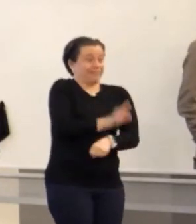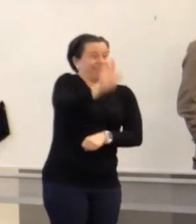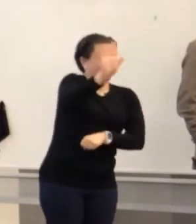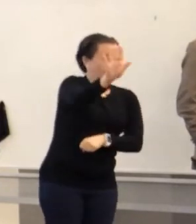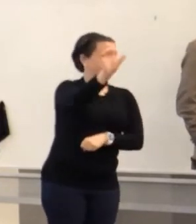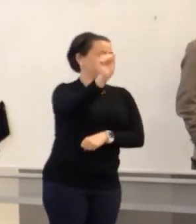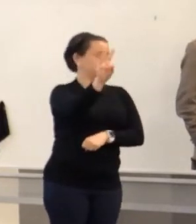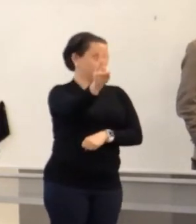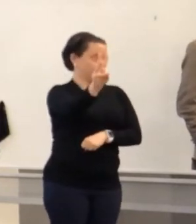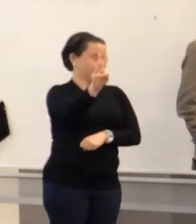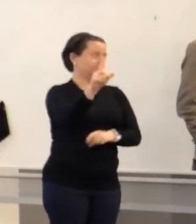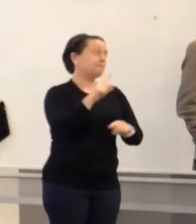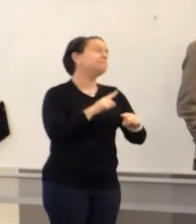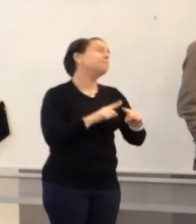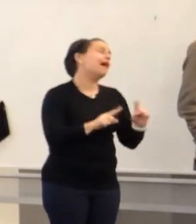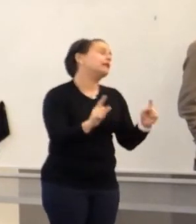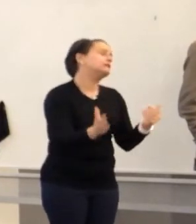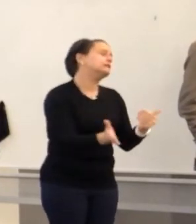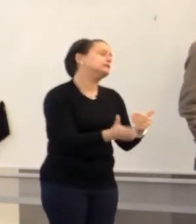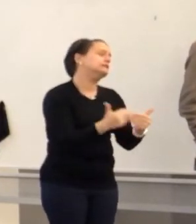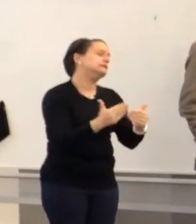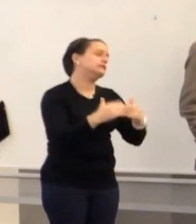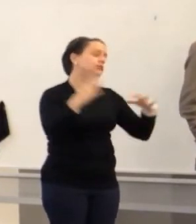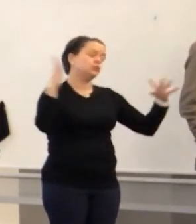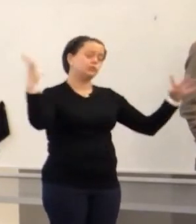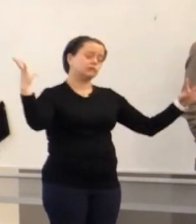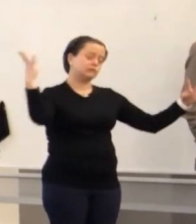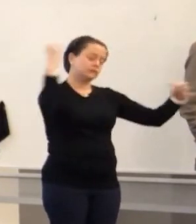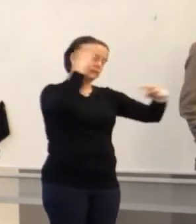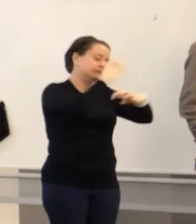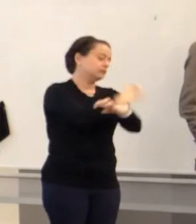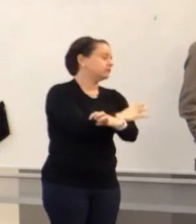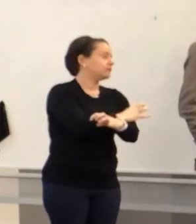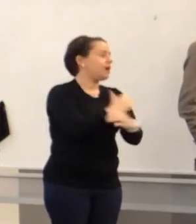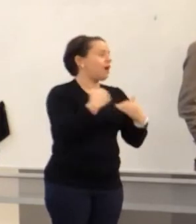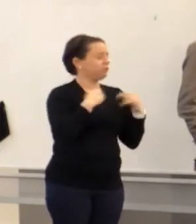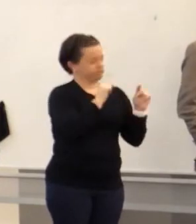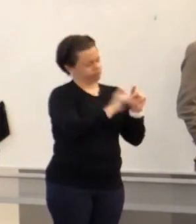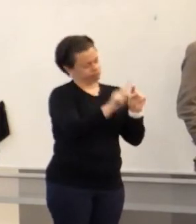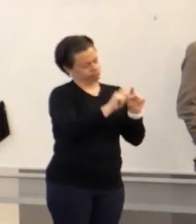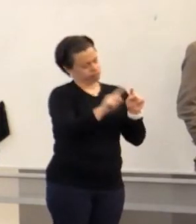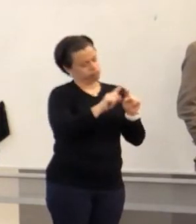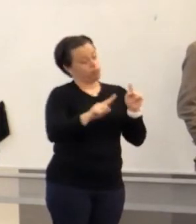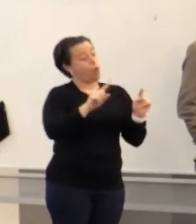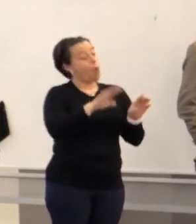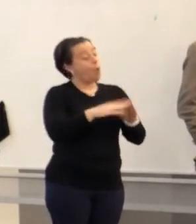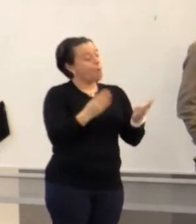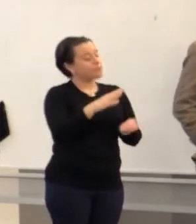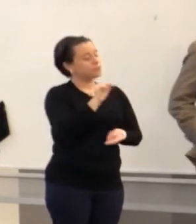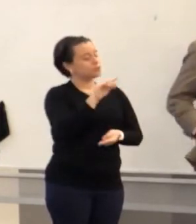But it can get very complicated because there are many different open source licenses out there.